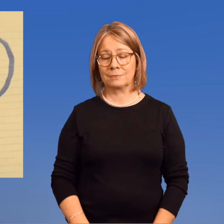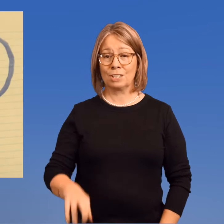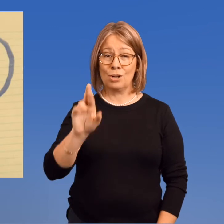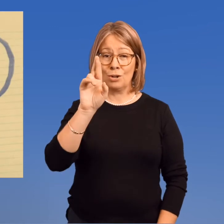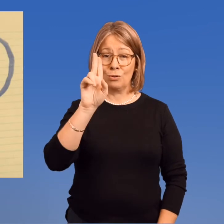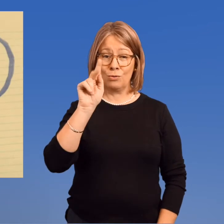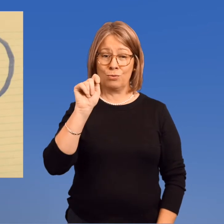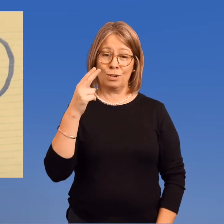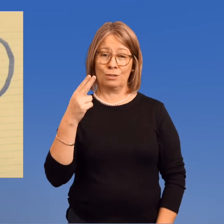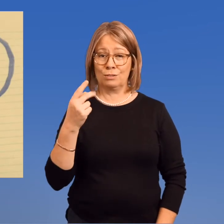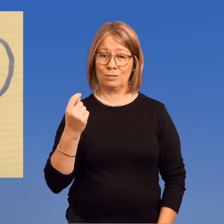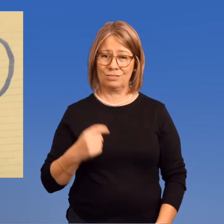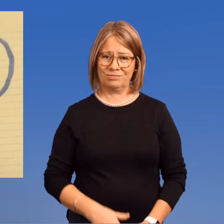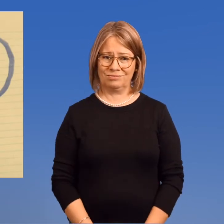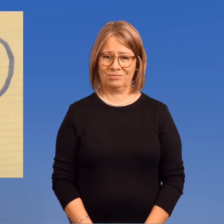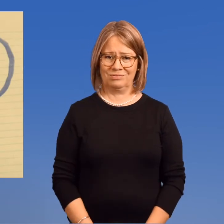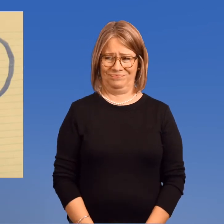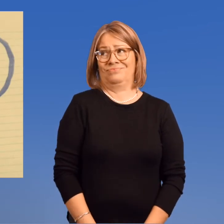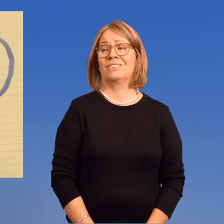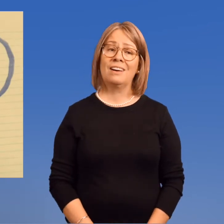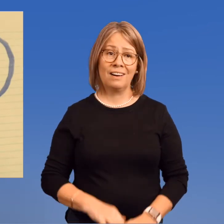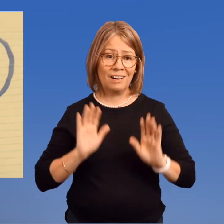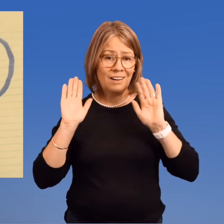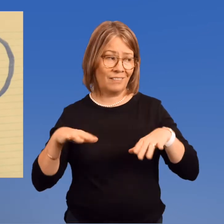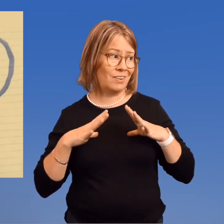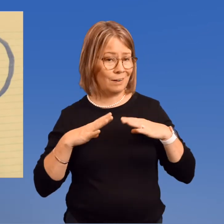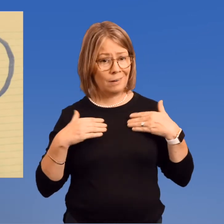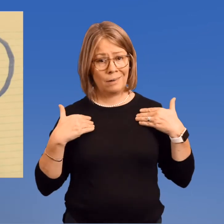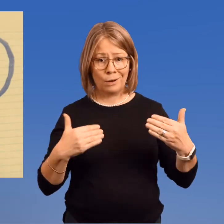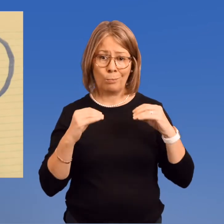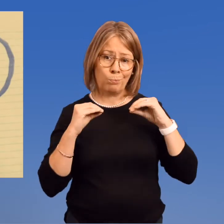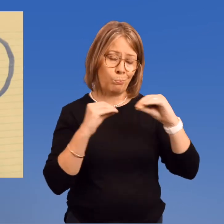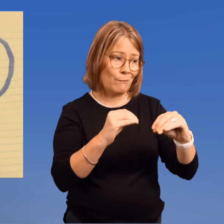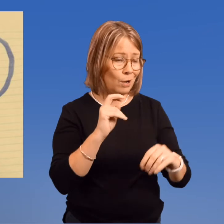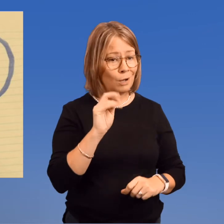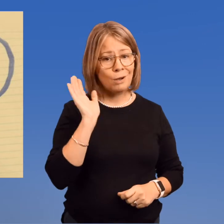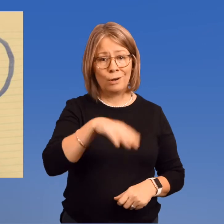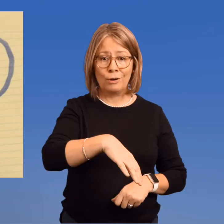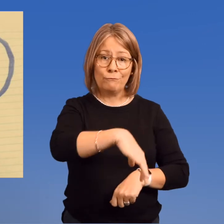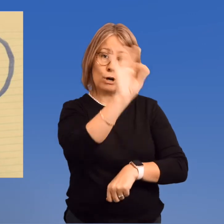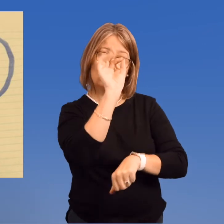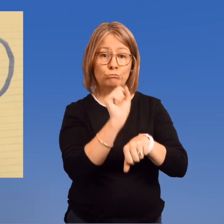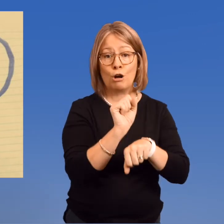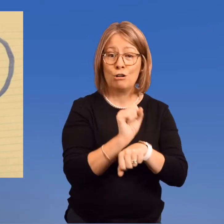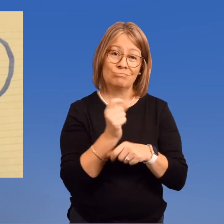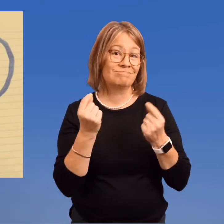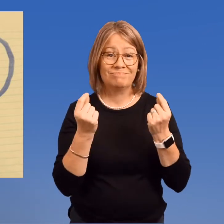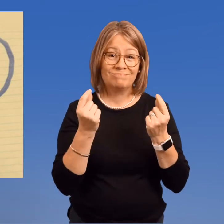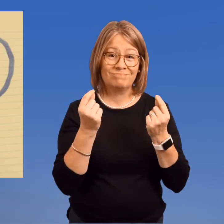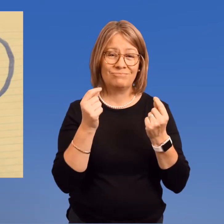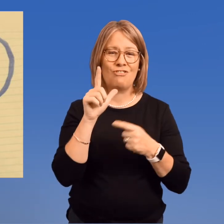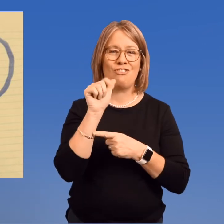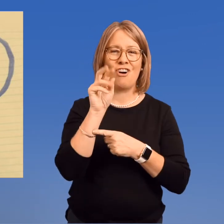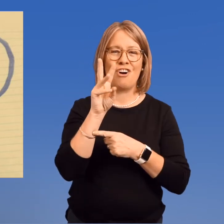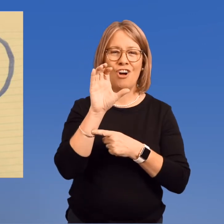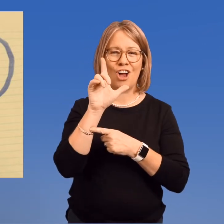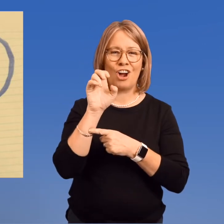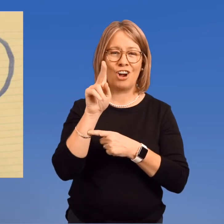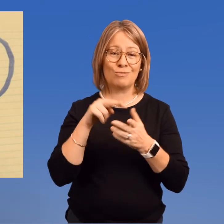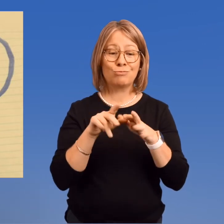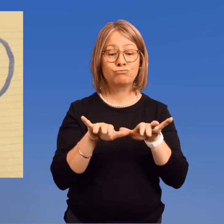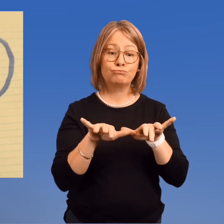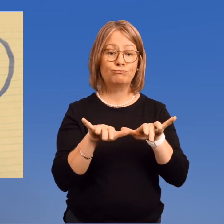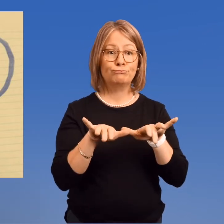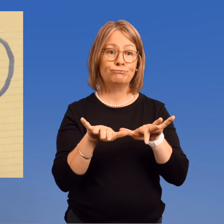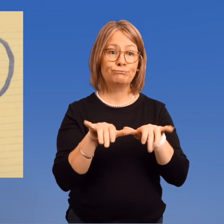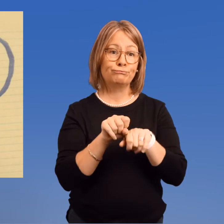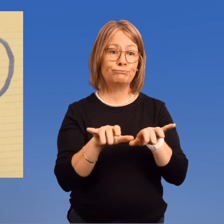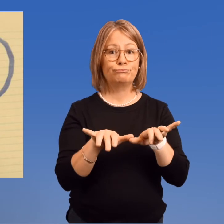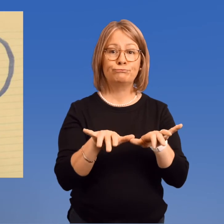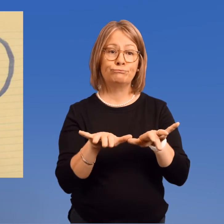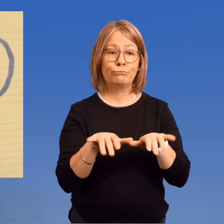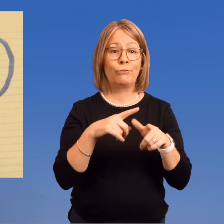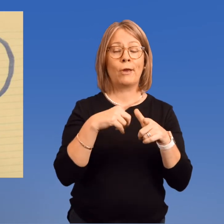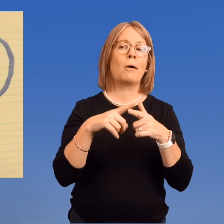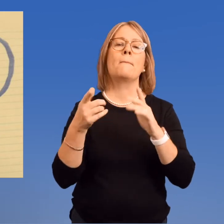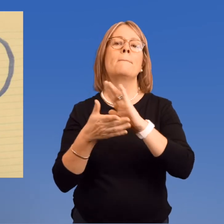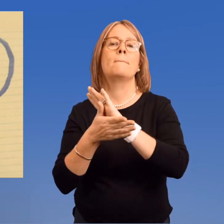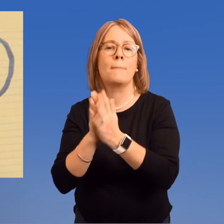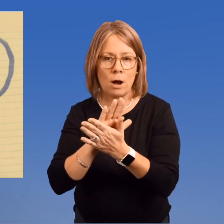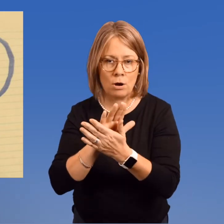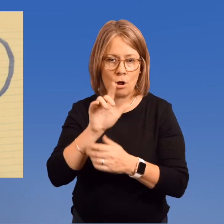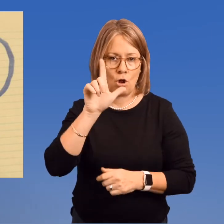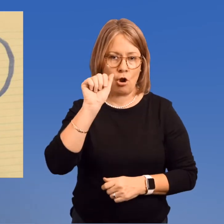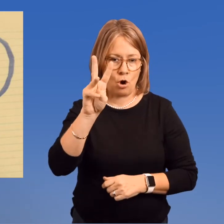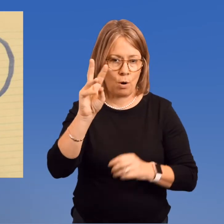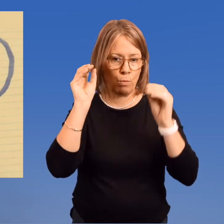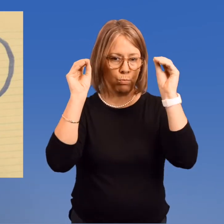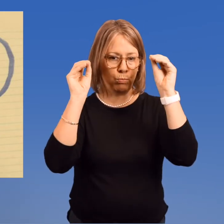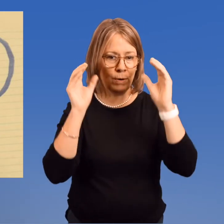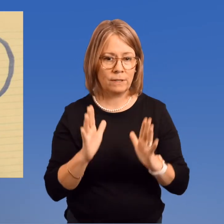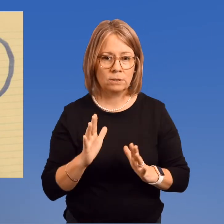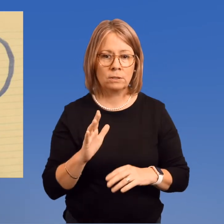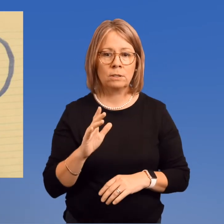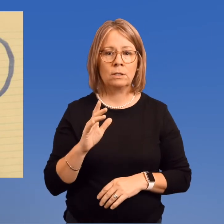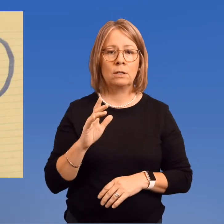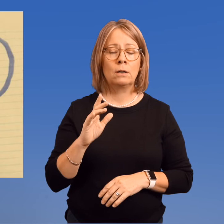Ruth just shrugged and moved on, first to a job as a law clerk, then as a law professor,